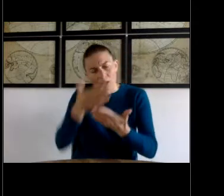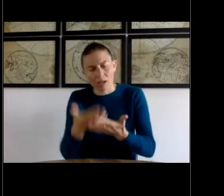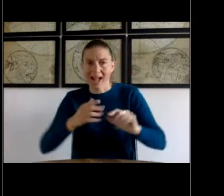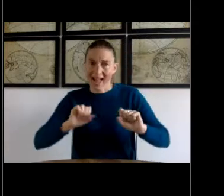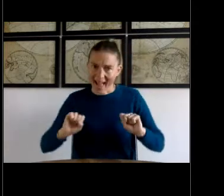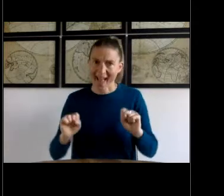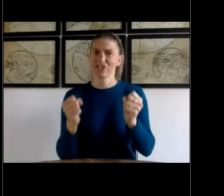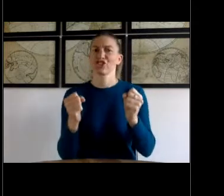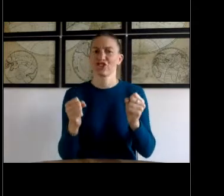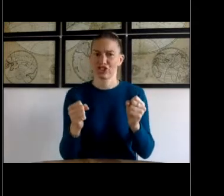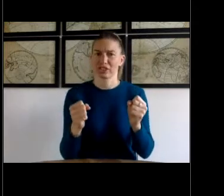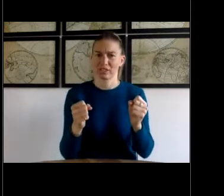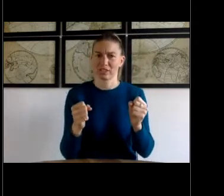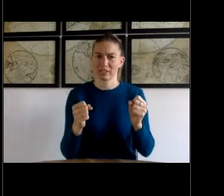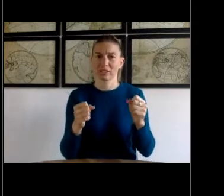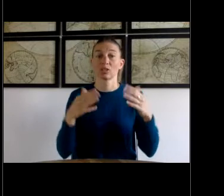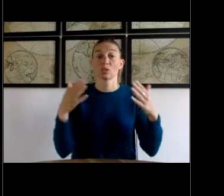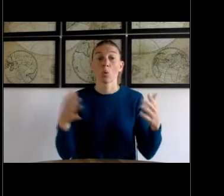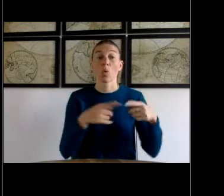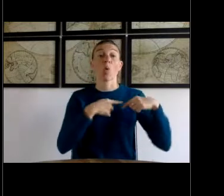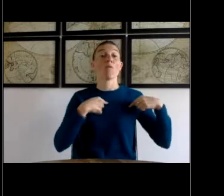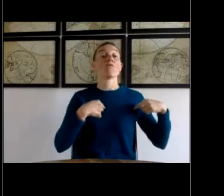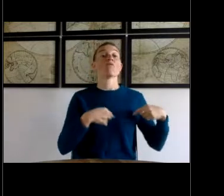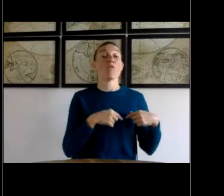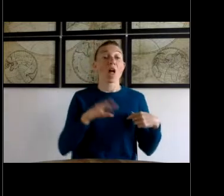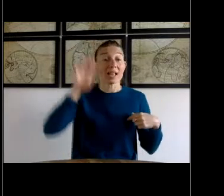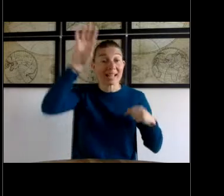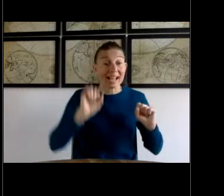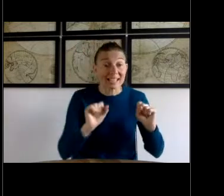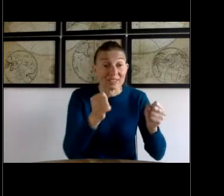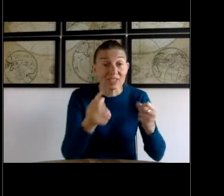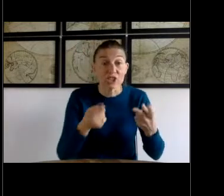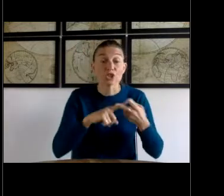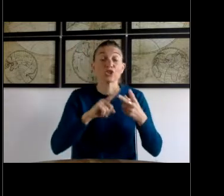Volunteering activities, traineeships and job activities